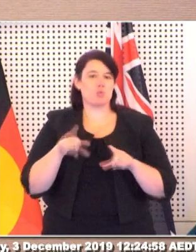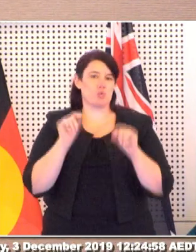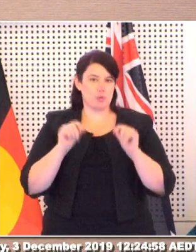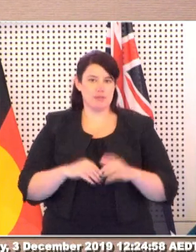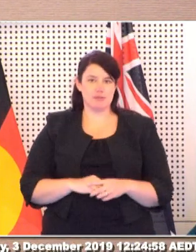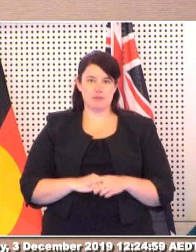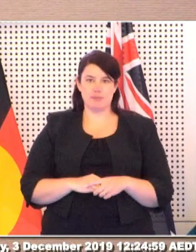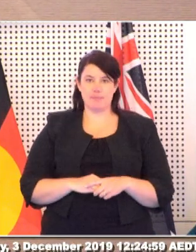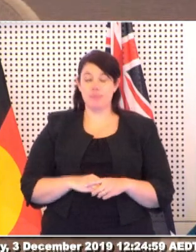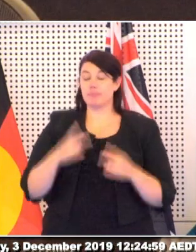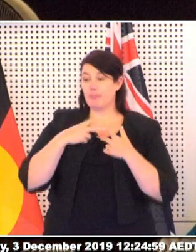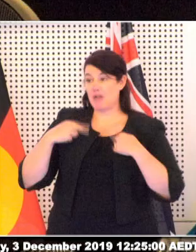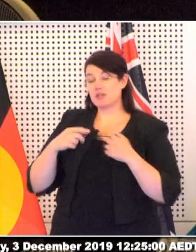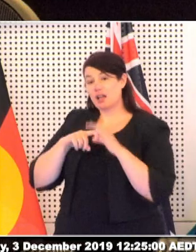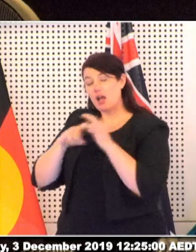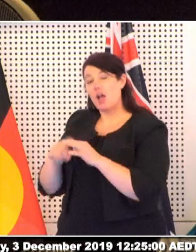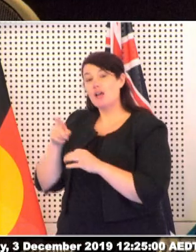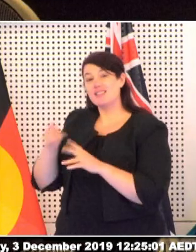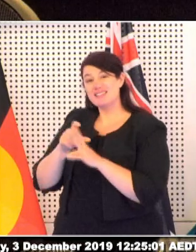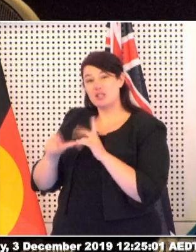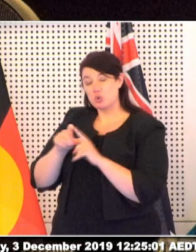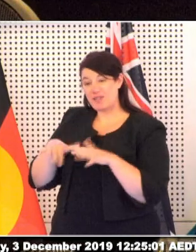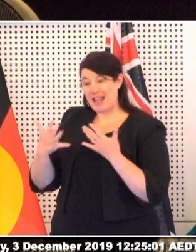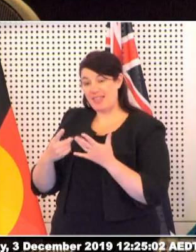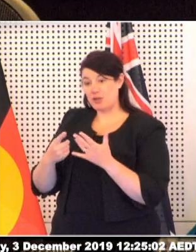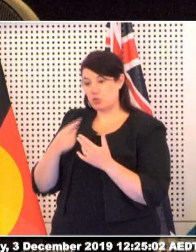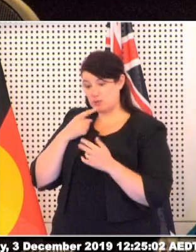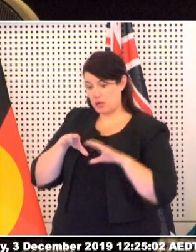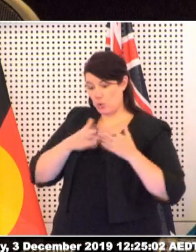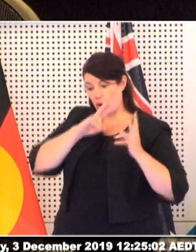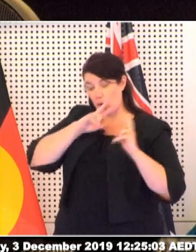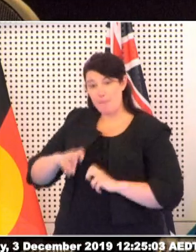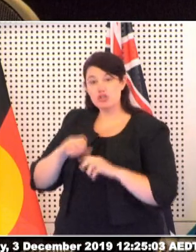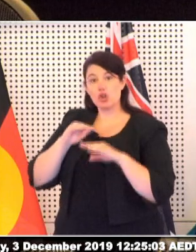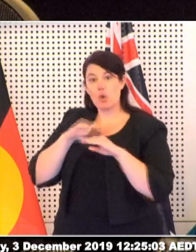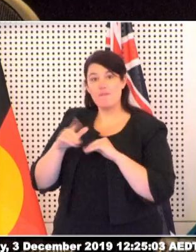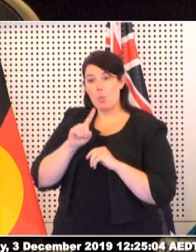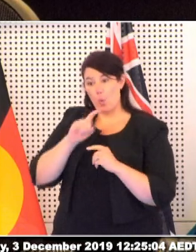but did you have anything to say to the Commission about what you had hoped might come out of the Commission’s - - -